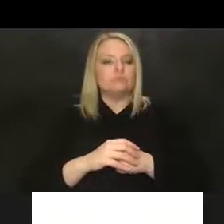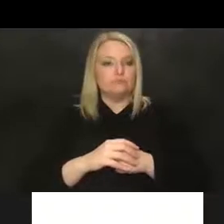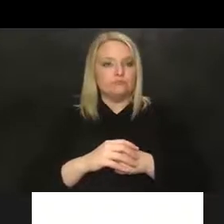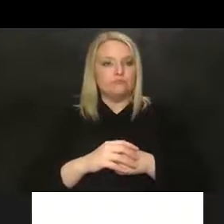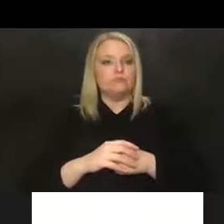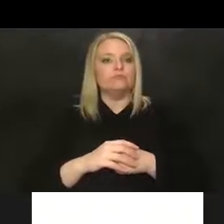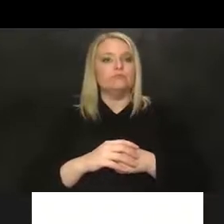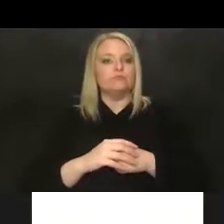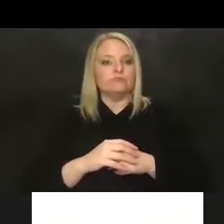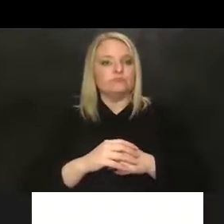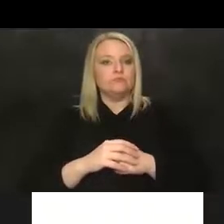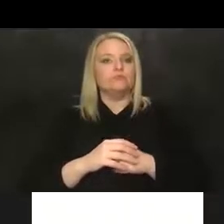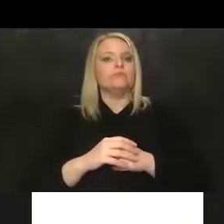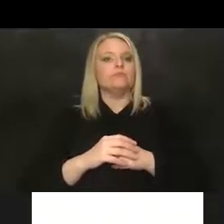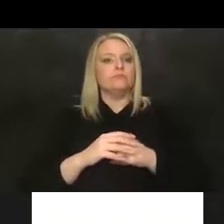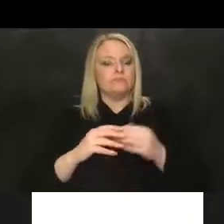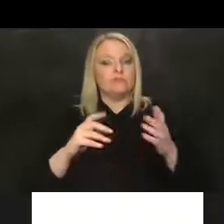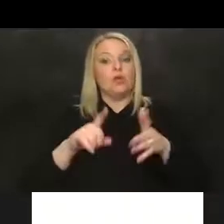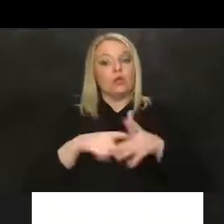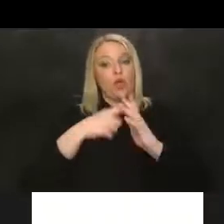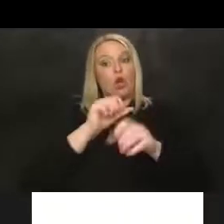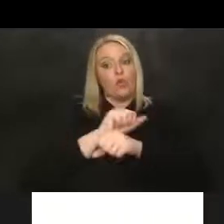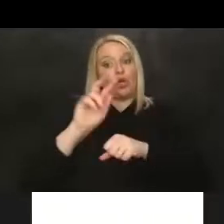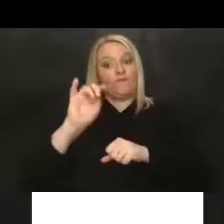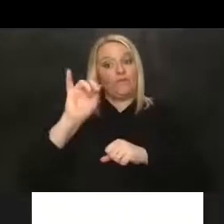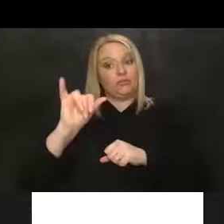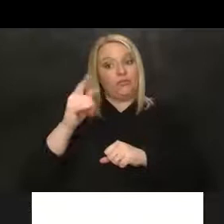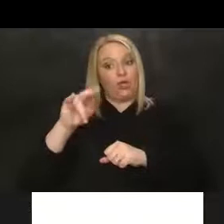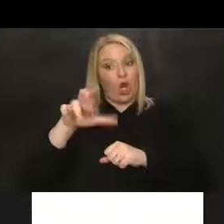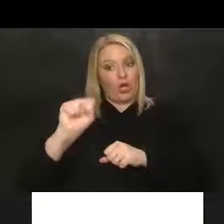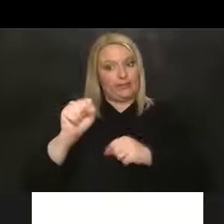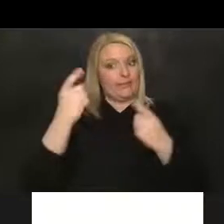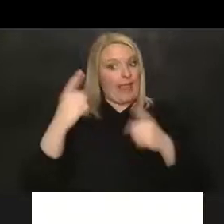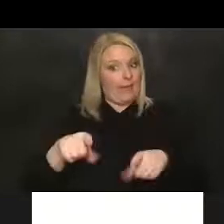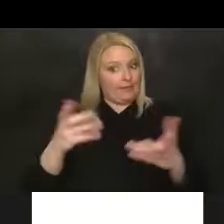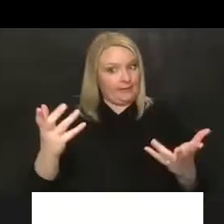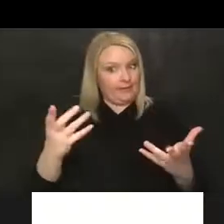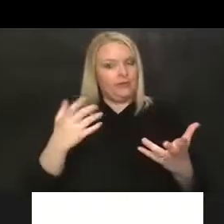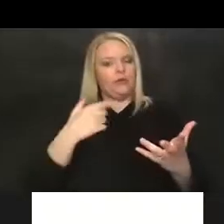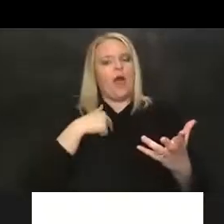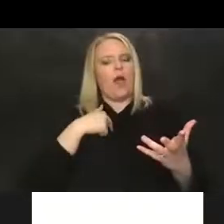it wasn't until I started working at Victory Gardens, where, you know, I started to realize my